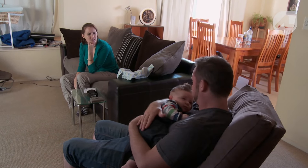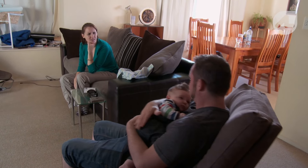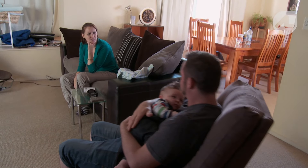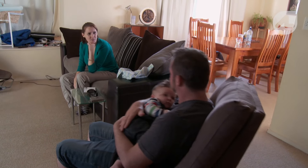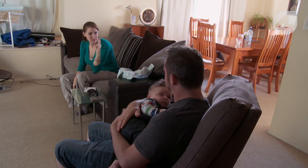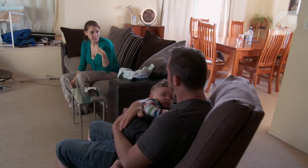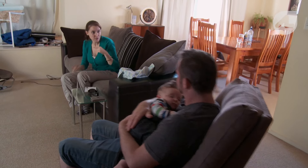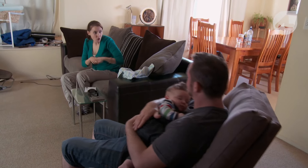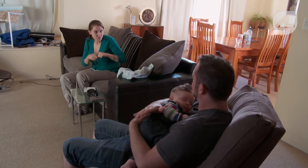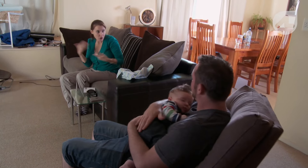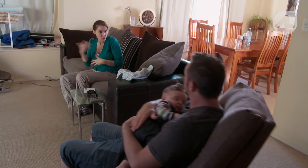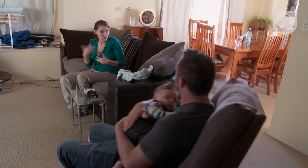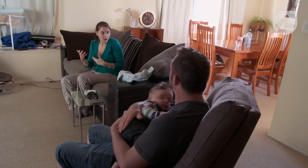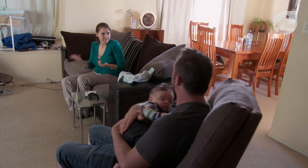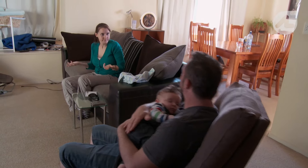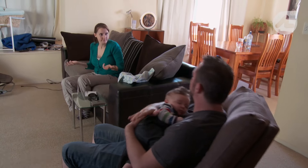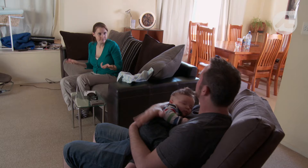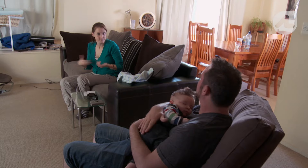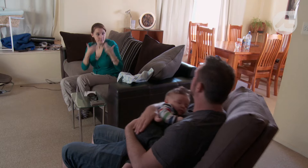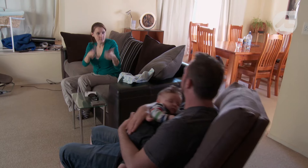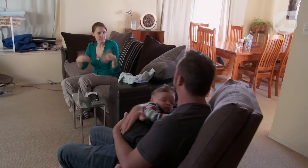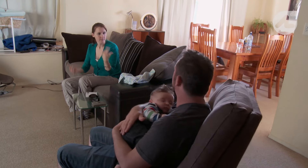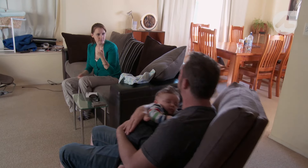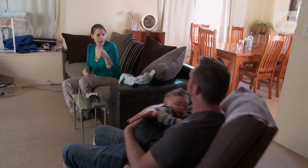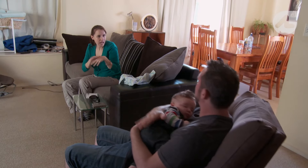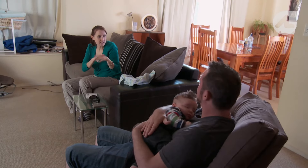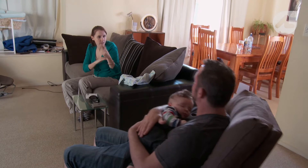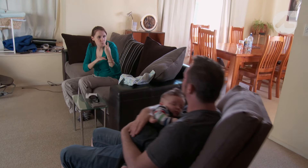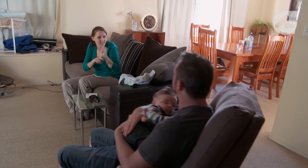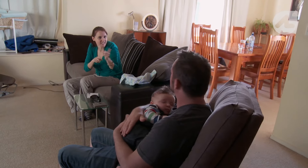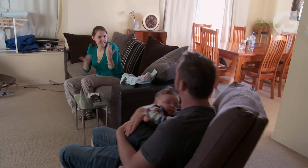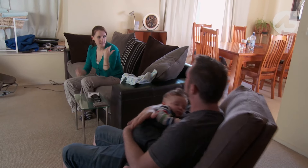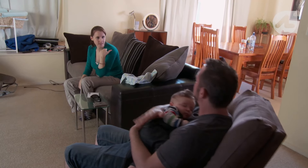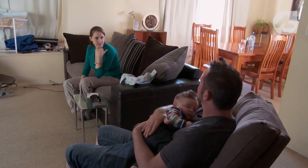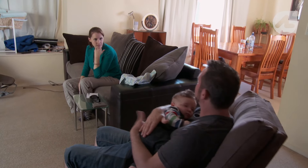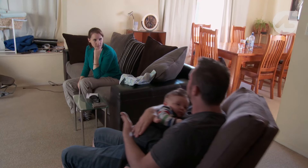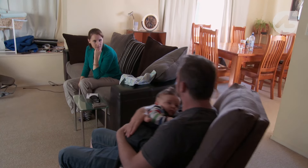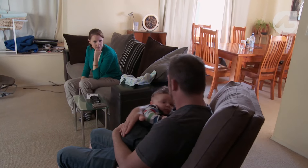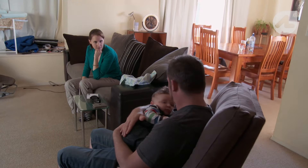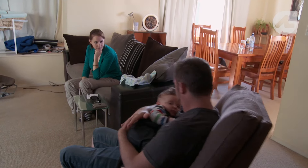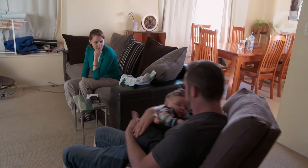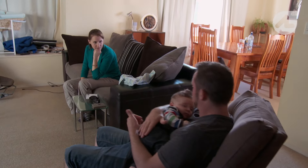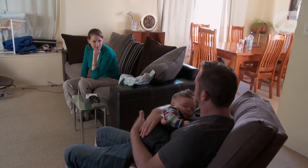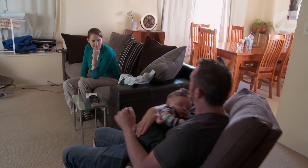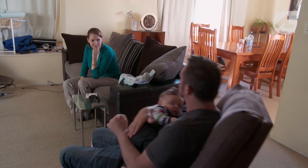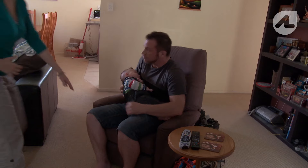I don't know. Because I tried and tried... and give him to you for 20 seconds and now he's asleep!